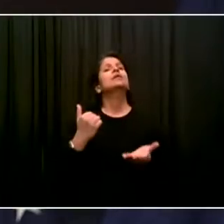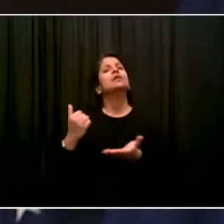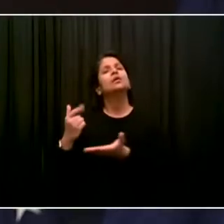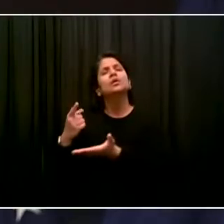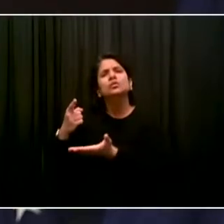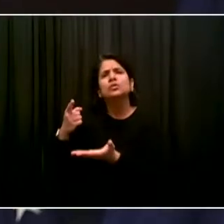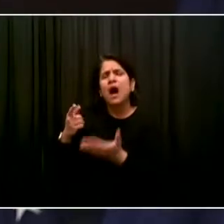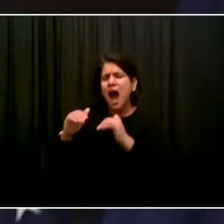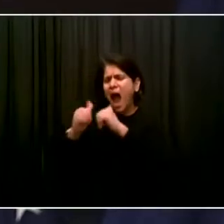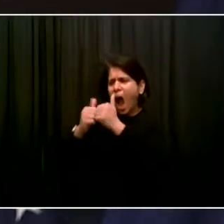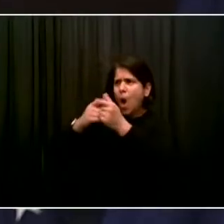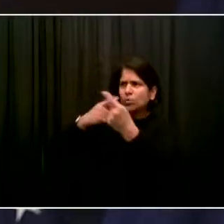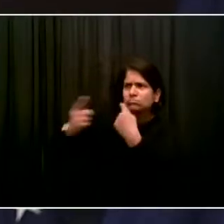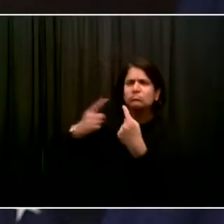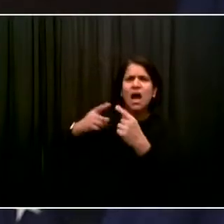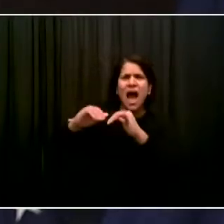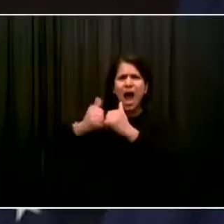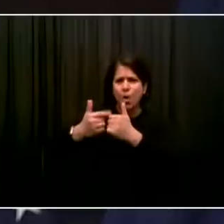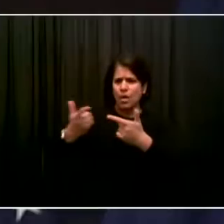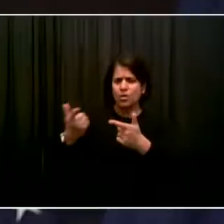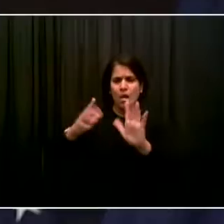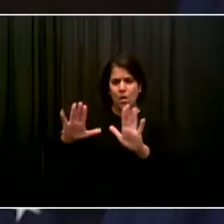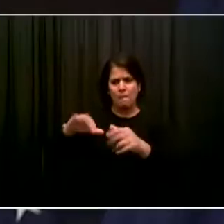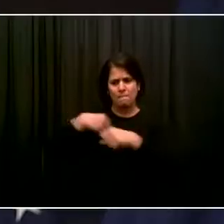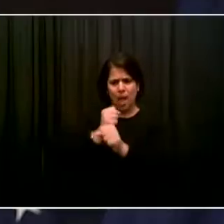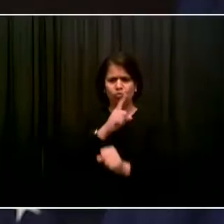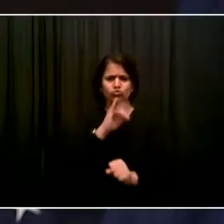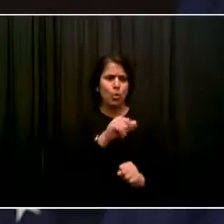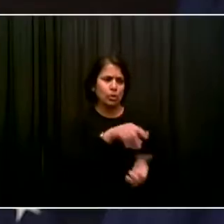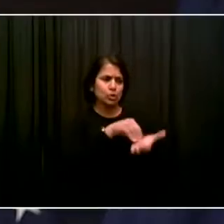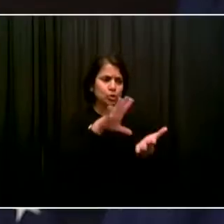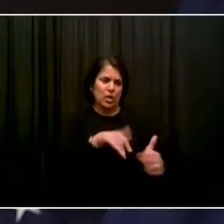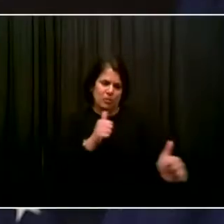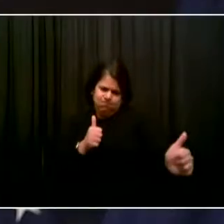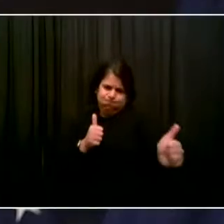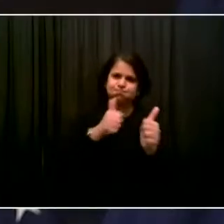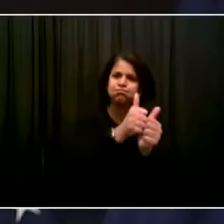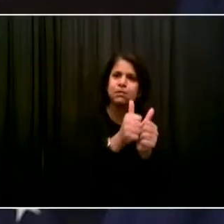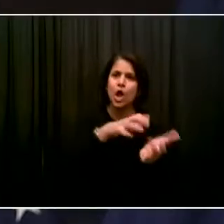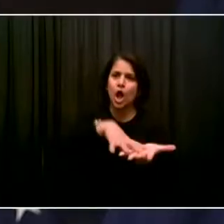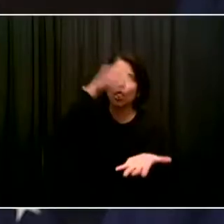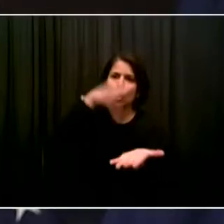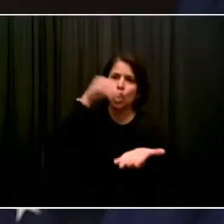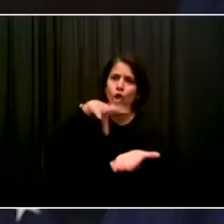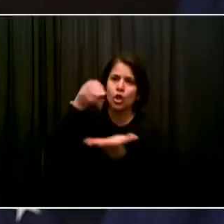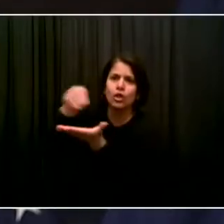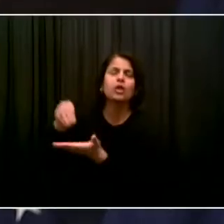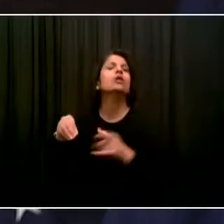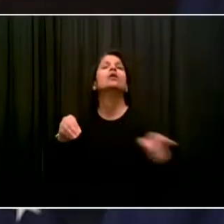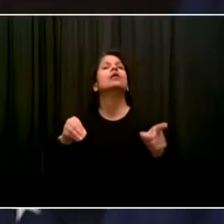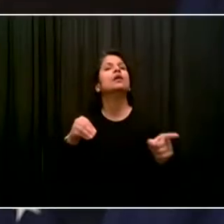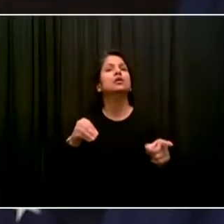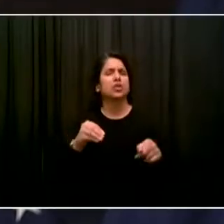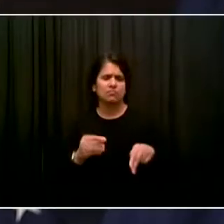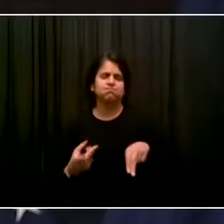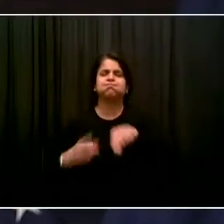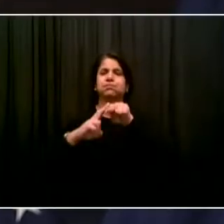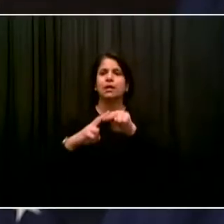OF YEARS SINCE THIS PANDEMIC BEGAN. THERE ARE STRATEGIES WE WILL BE UNVEIILNG IN THE COMING